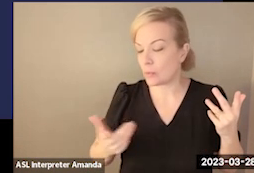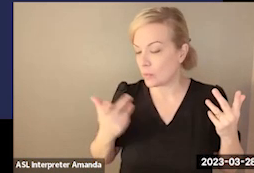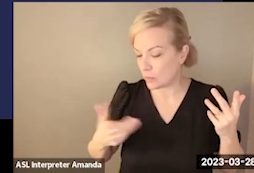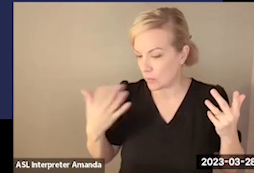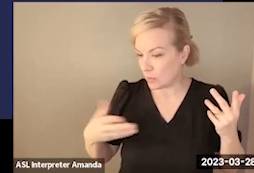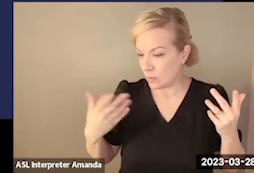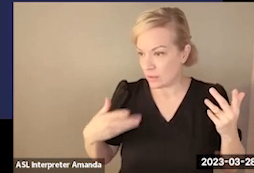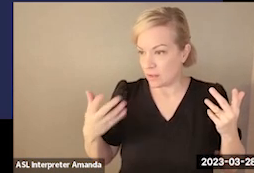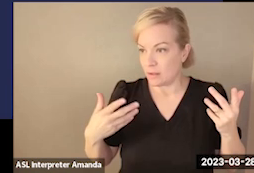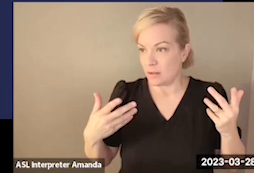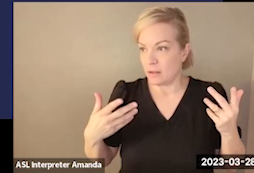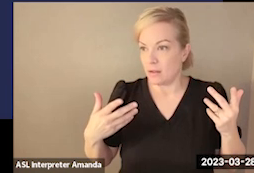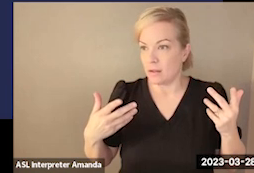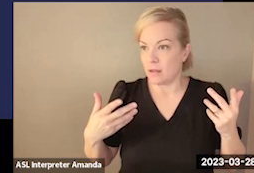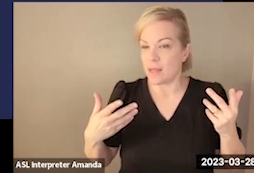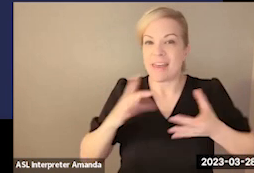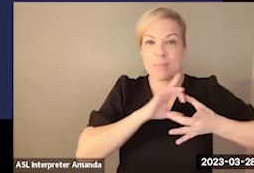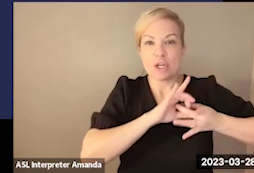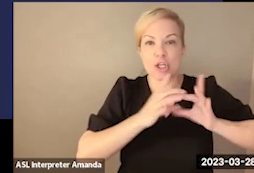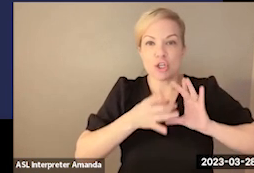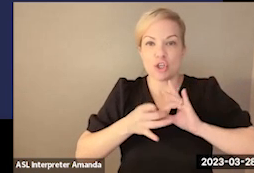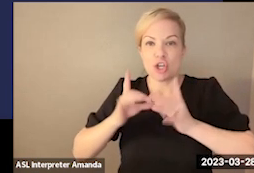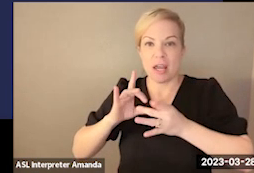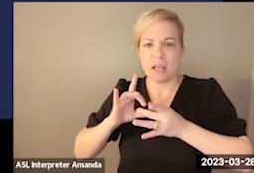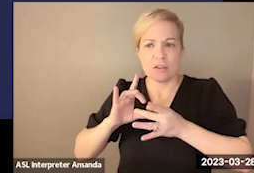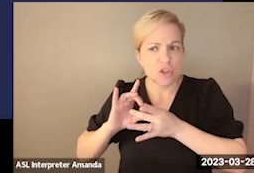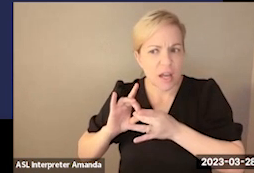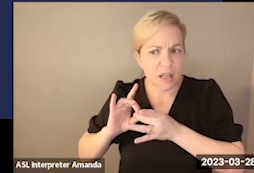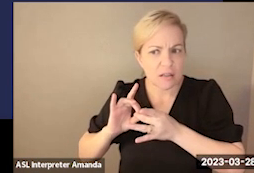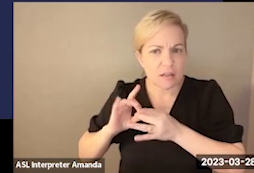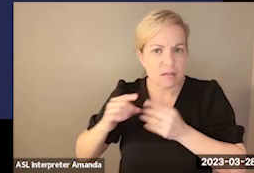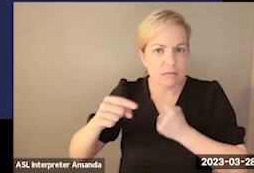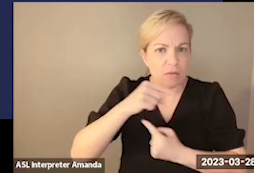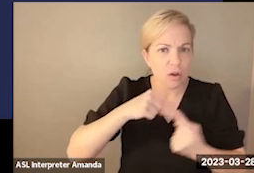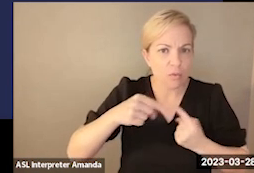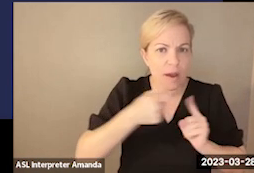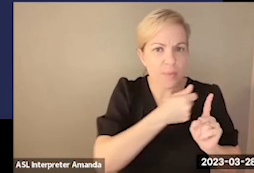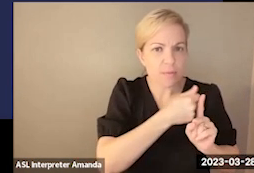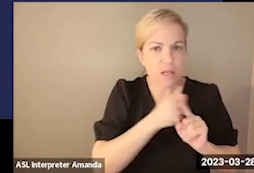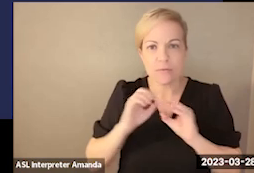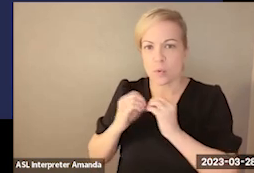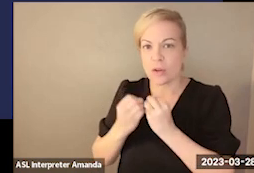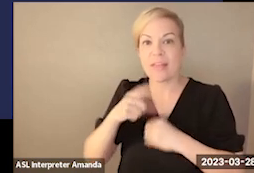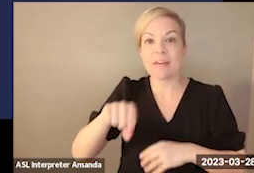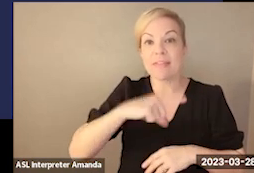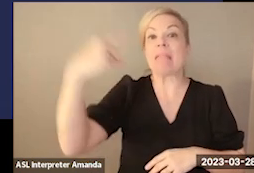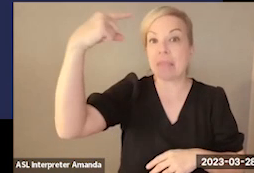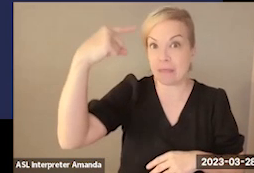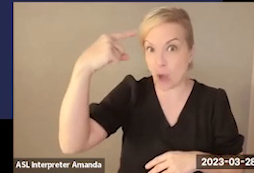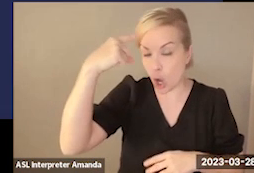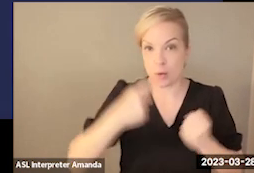Debbie Stine, Science & Technology Policy Academy: to change to run themselves around organizations that they thought we're supporting climate change.